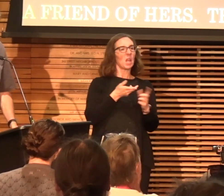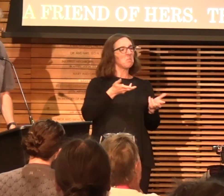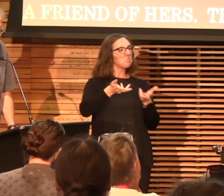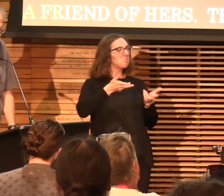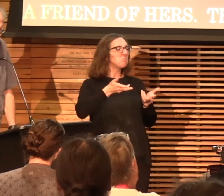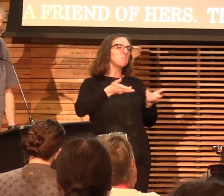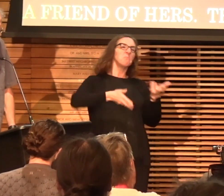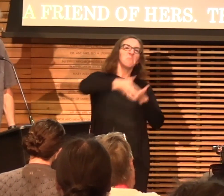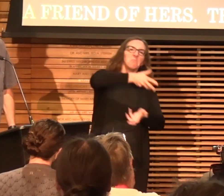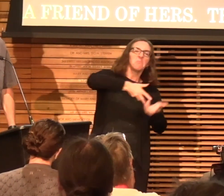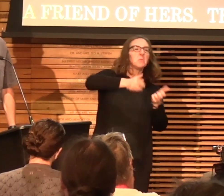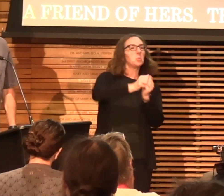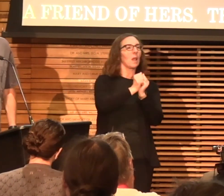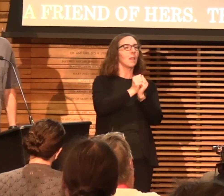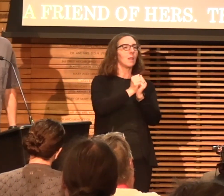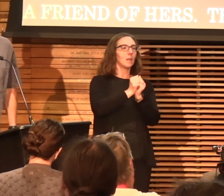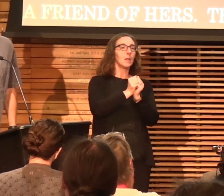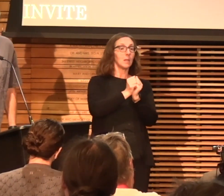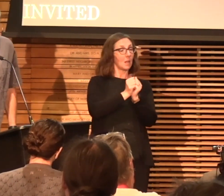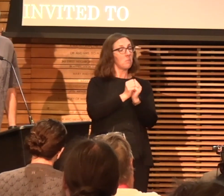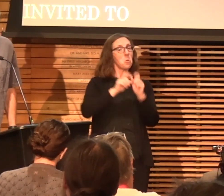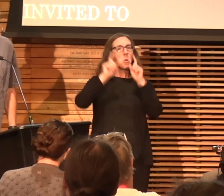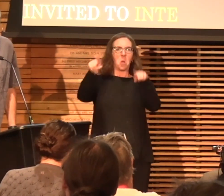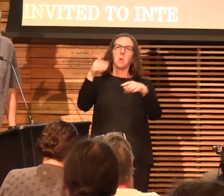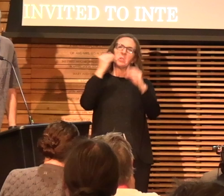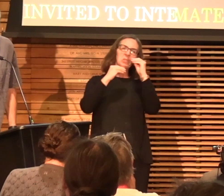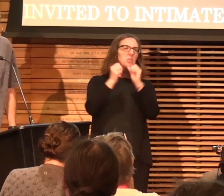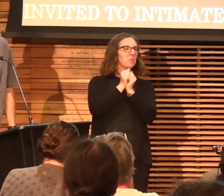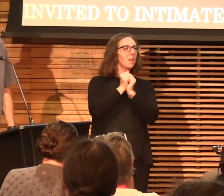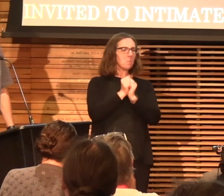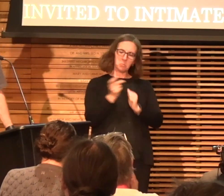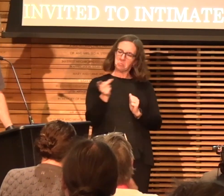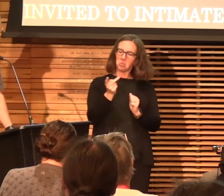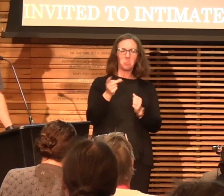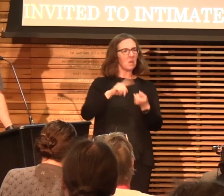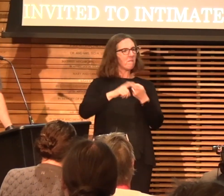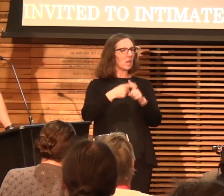He's invited to intimate dinner parties, so they're actually friends. She contacts him,